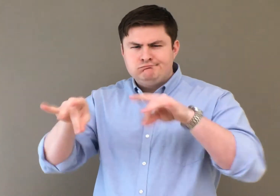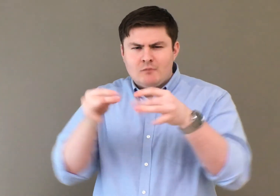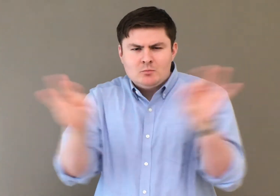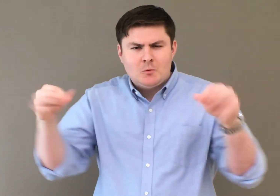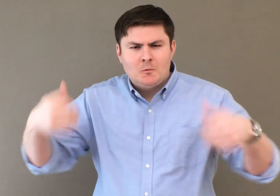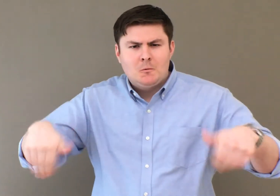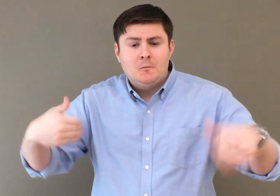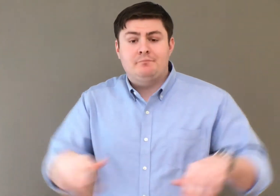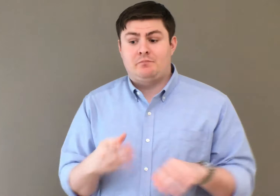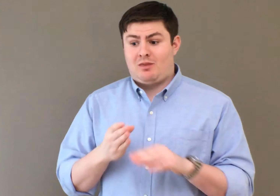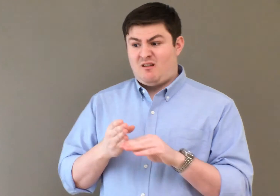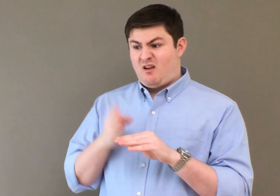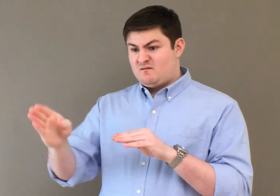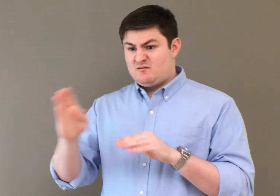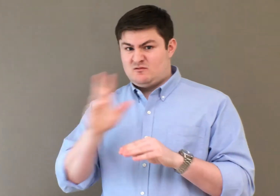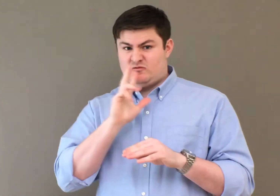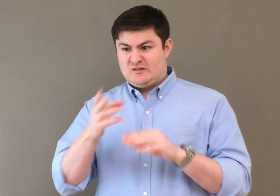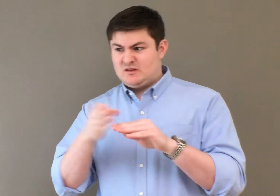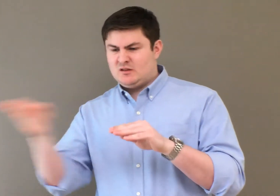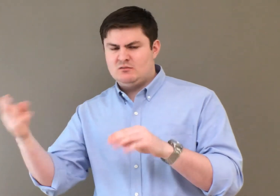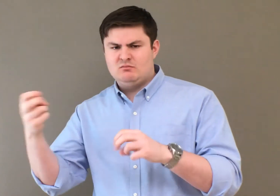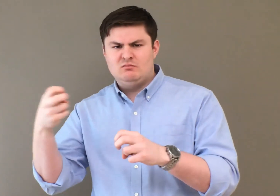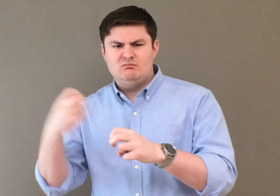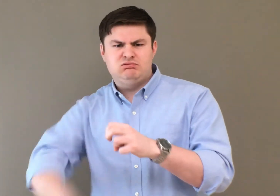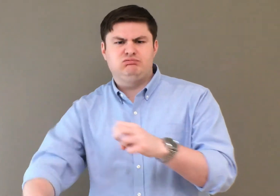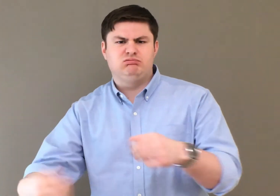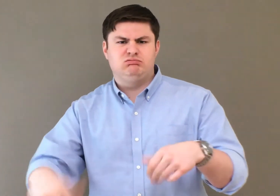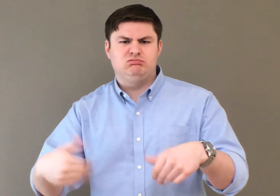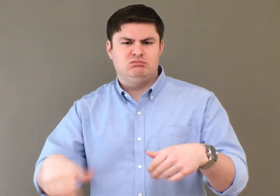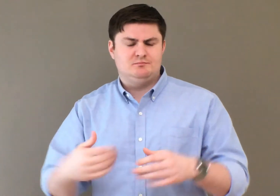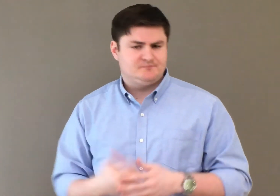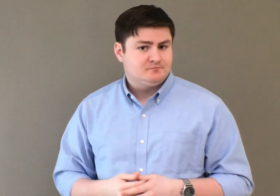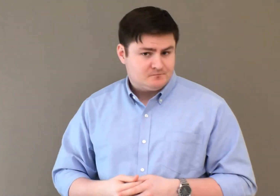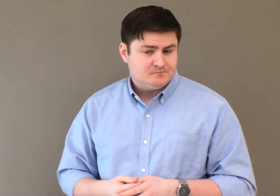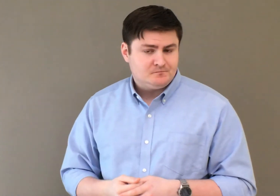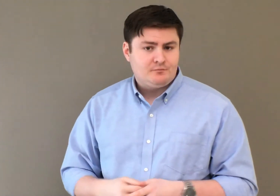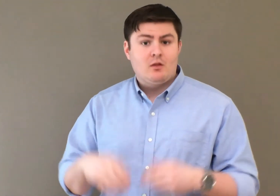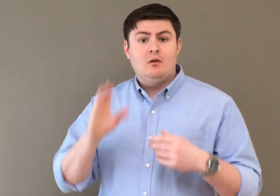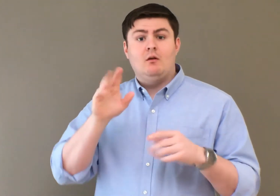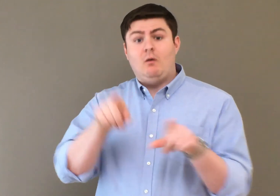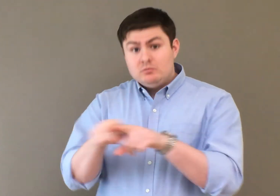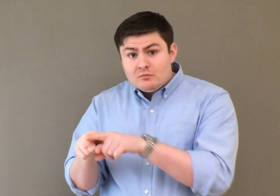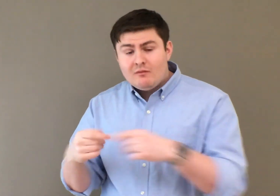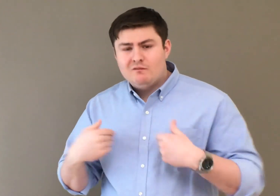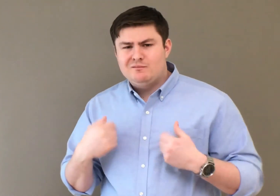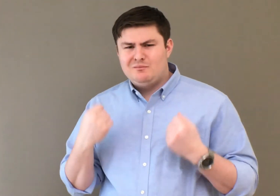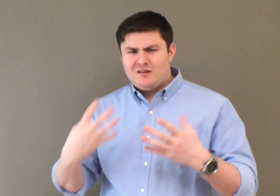kids have an amazing ability to acquire new languages, but later on it becomes much more difficult.